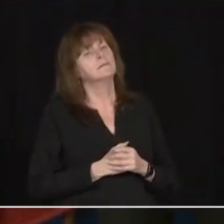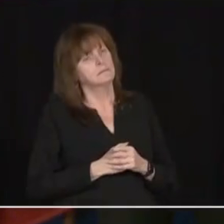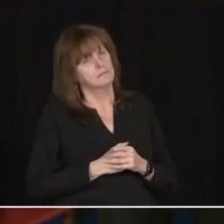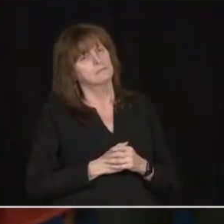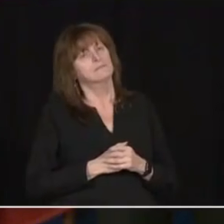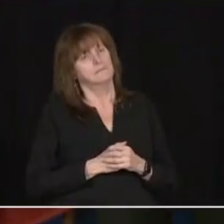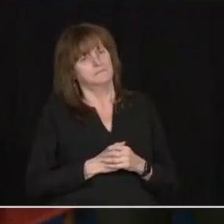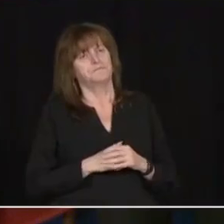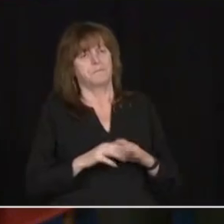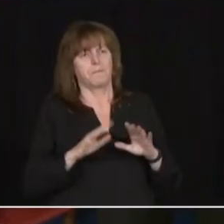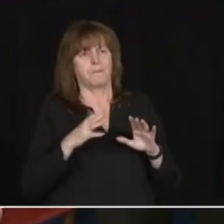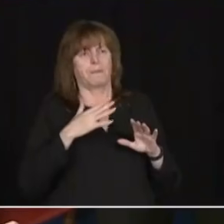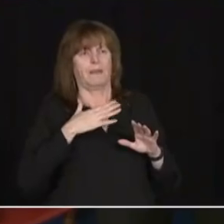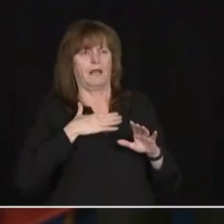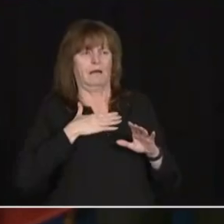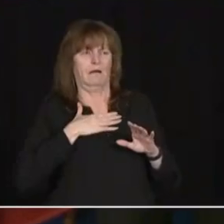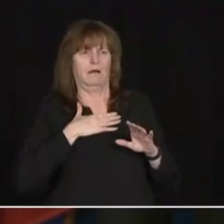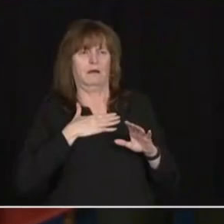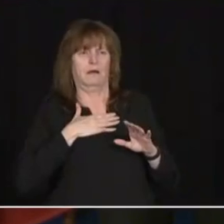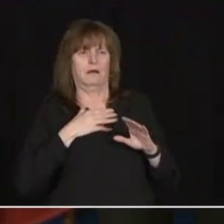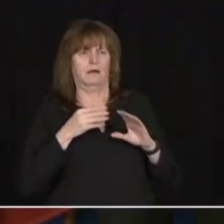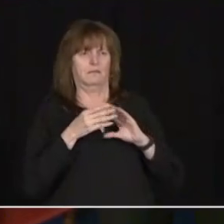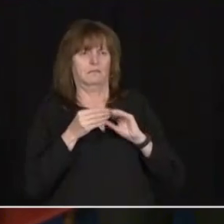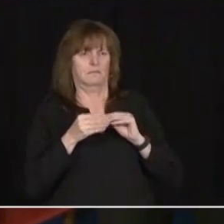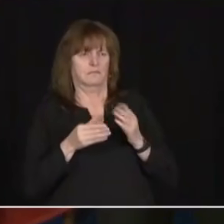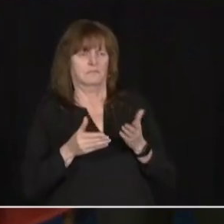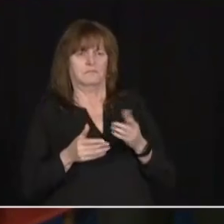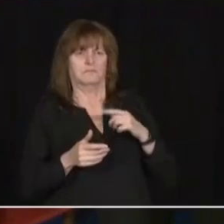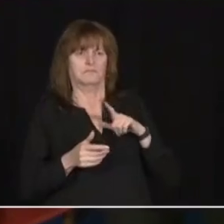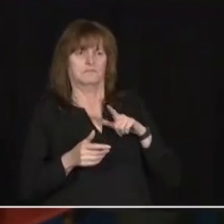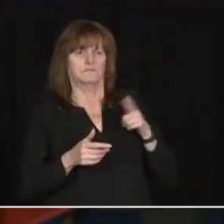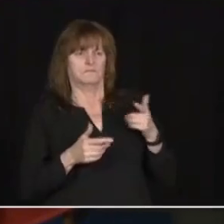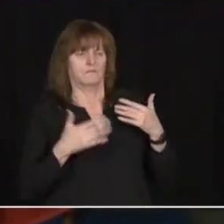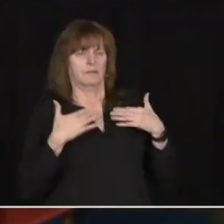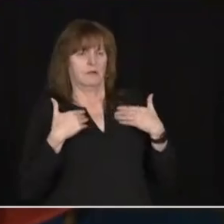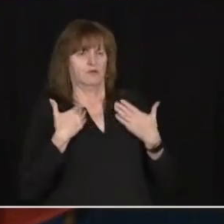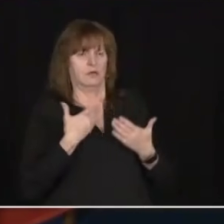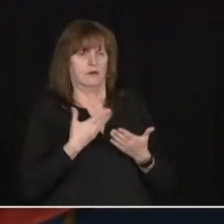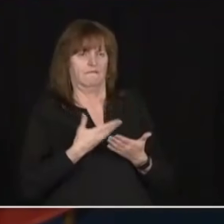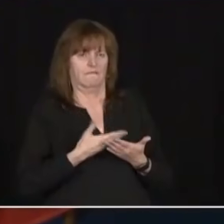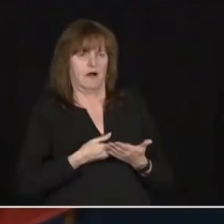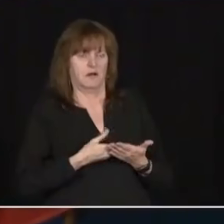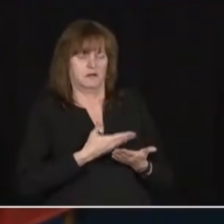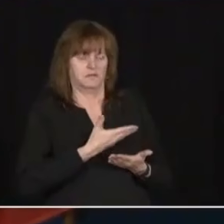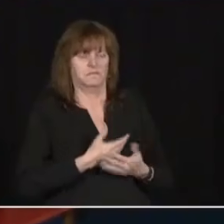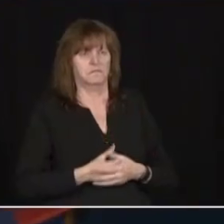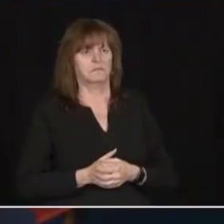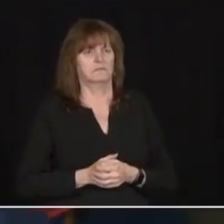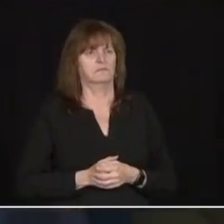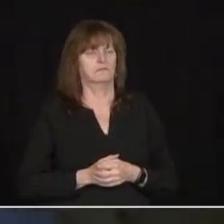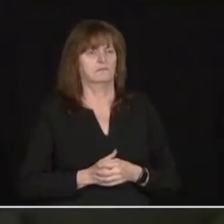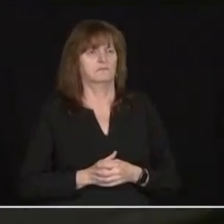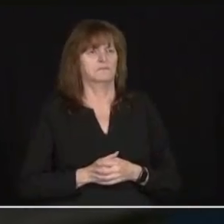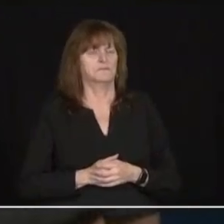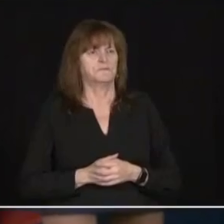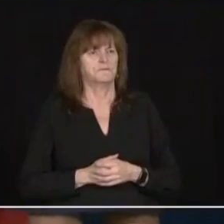all three of them are highly qualified. I will hand it over to the Minister for Finance on that question.